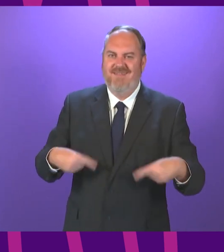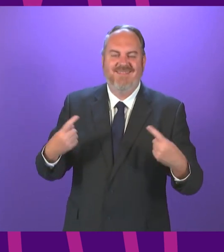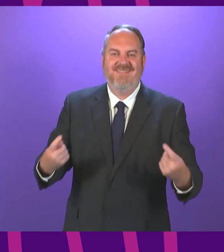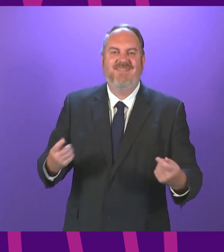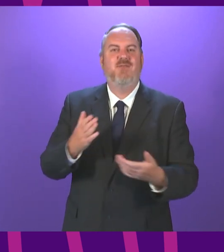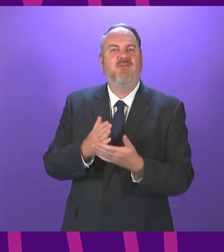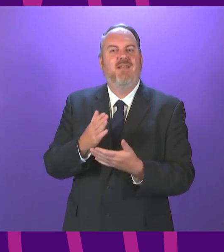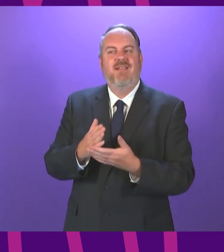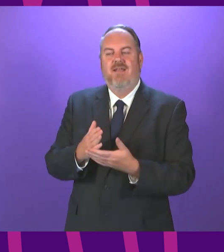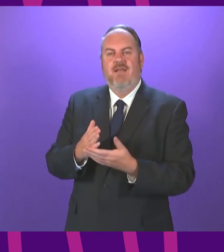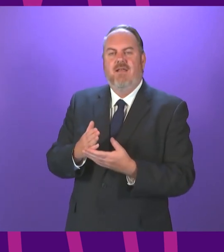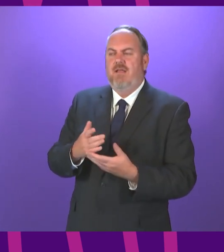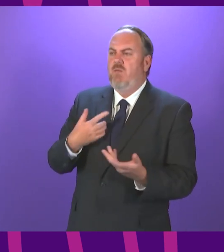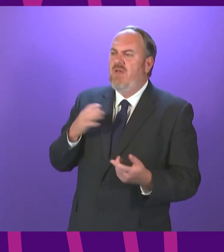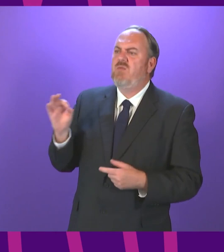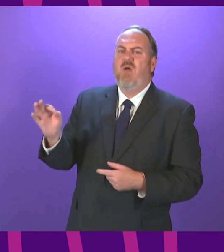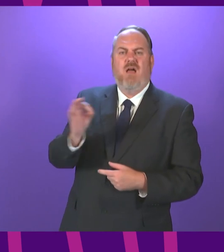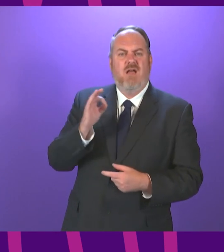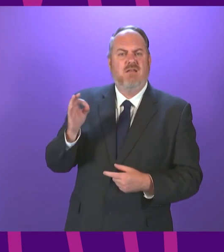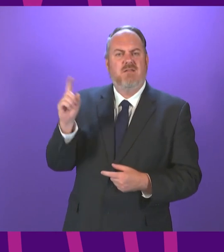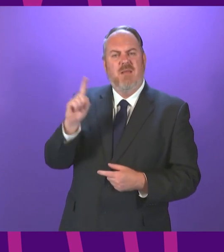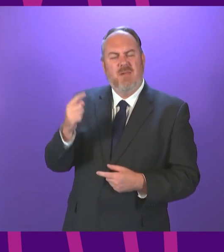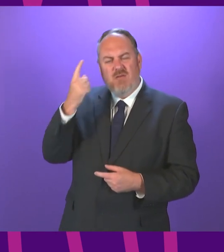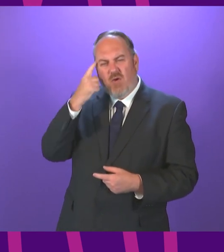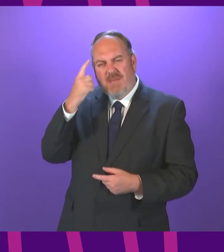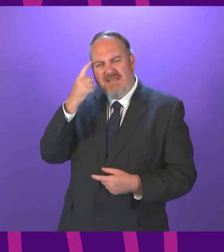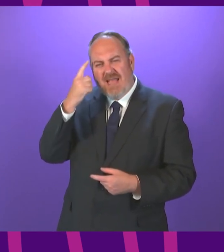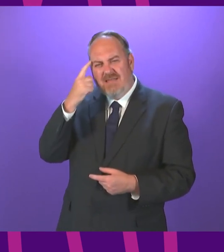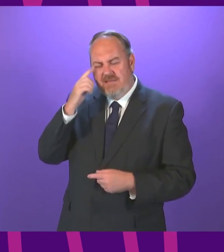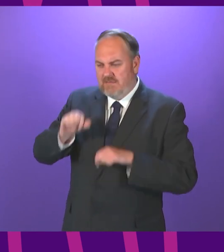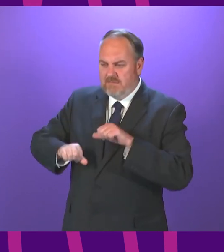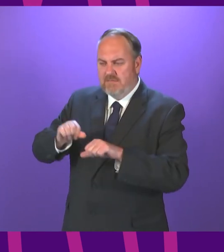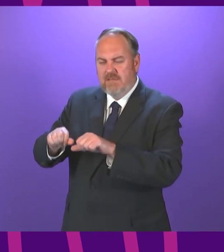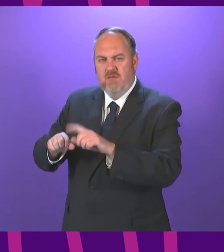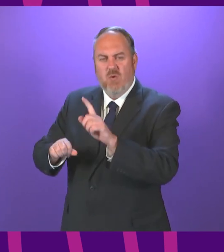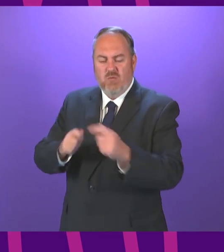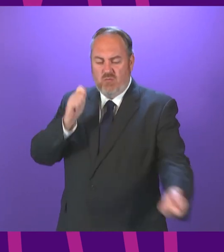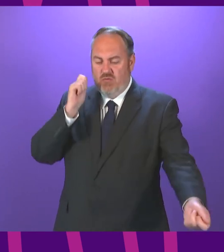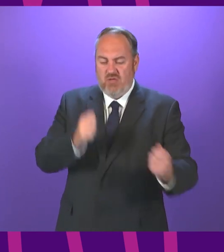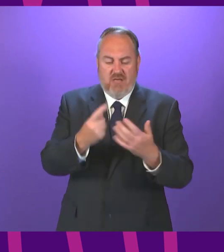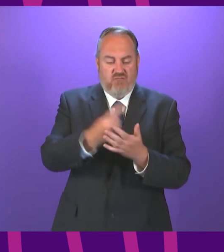still behave in a way that will keep the virus under control. That would likely not be effective.